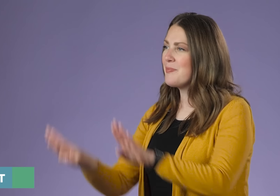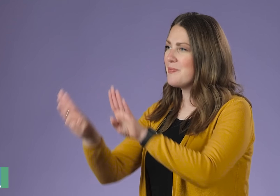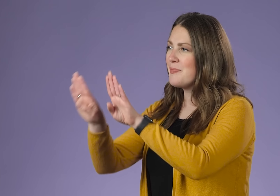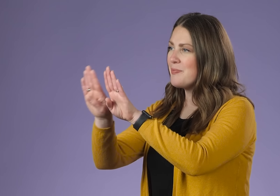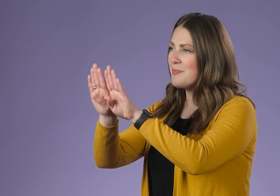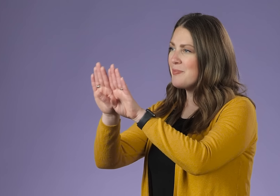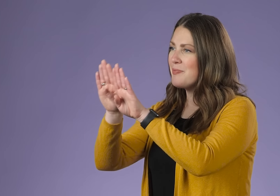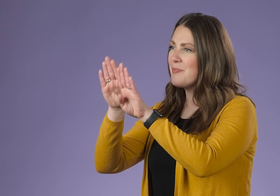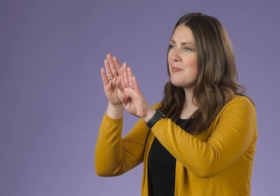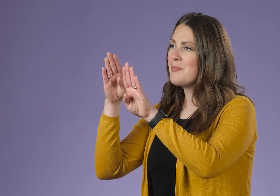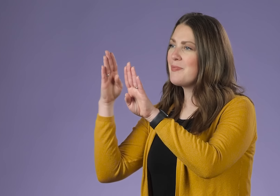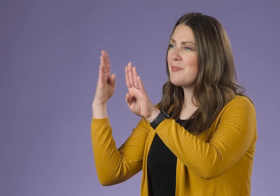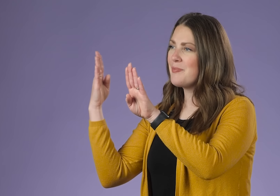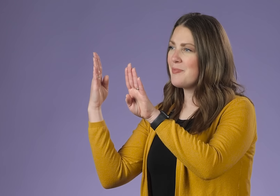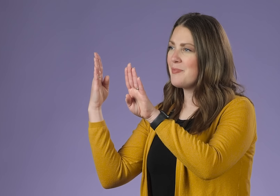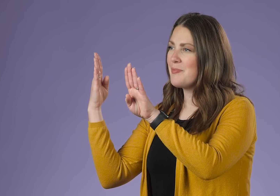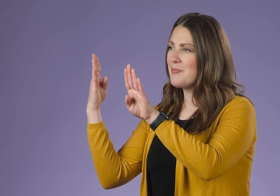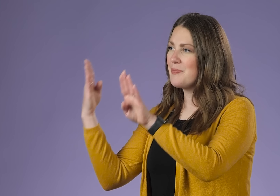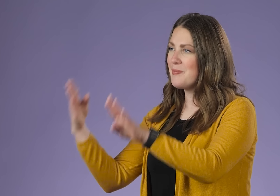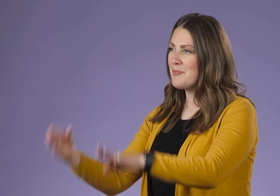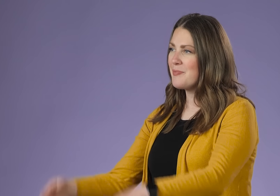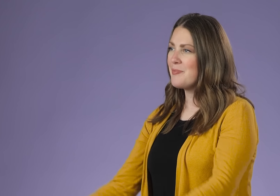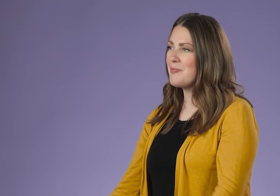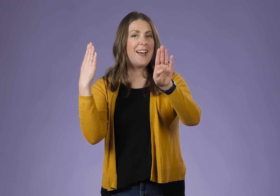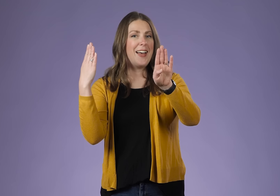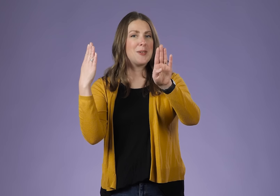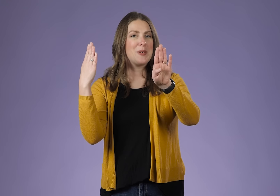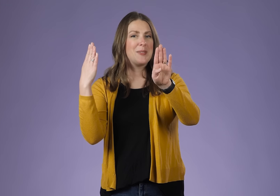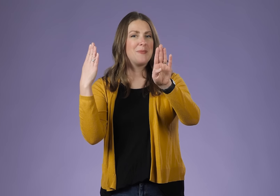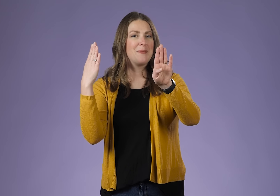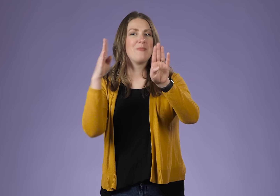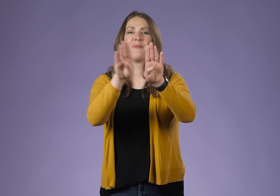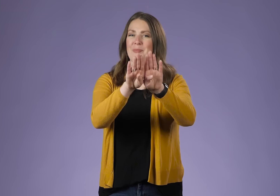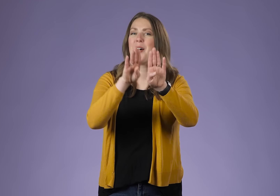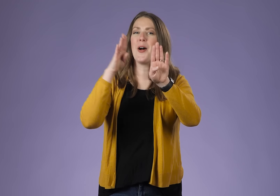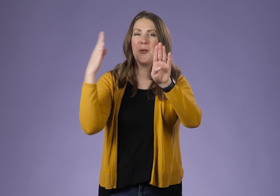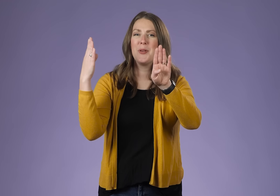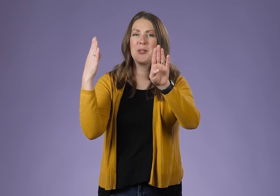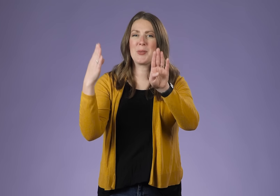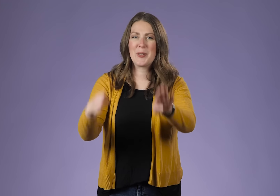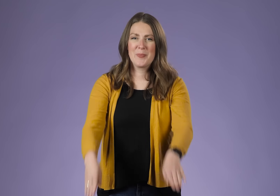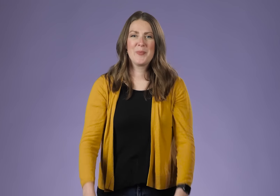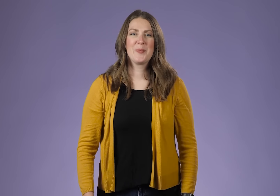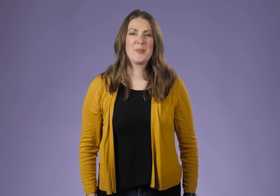This is your door and it's opening up Open a door